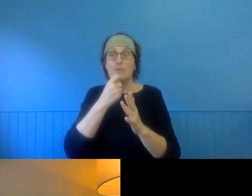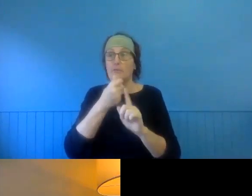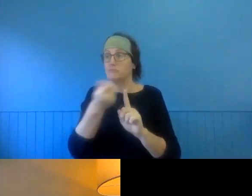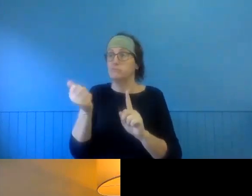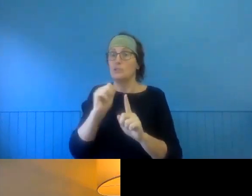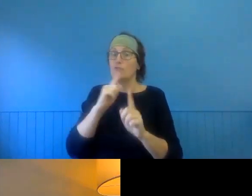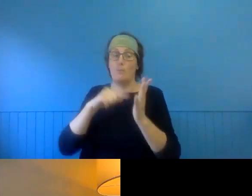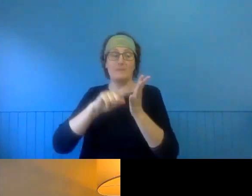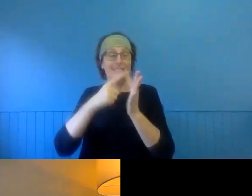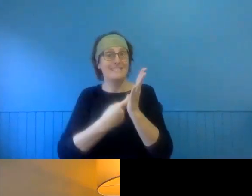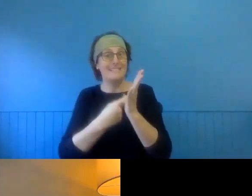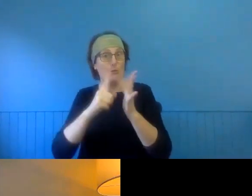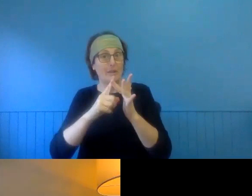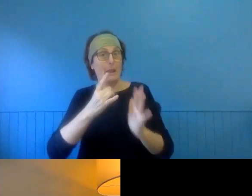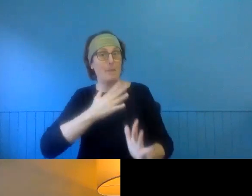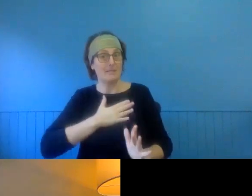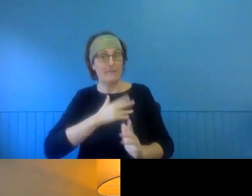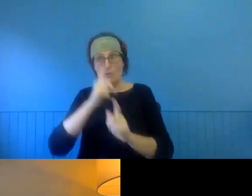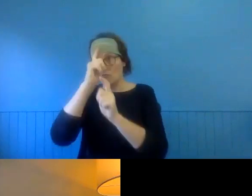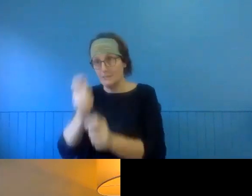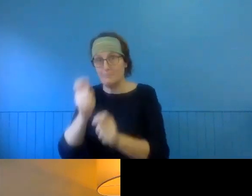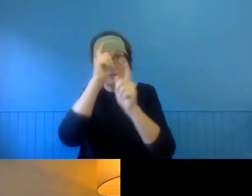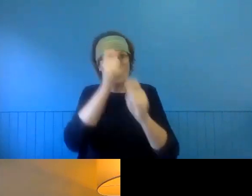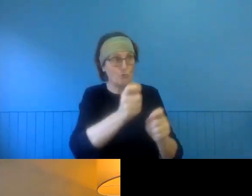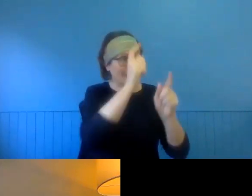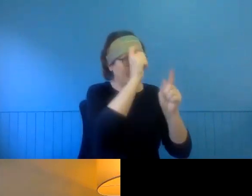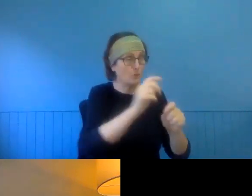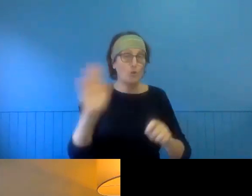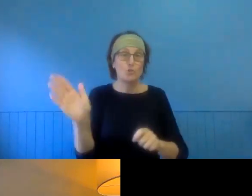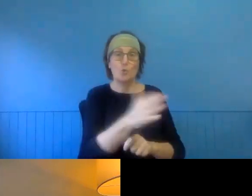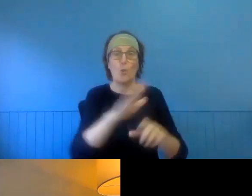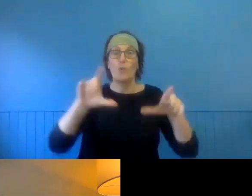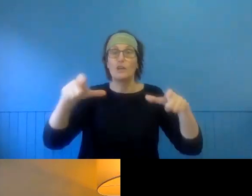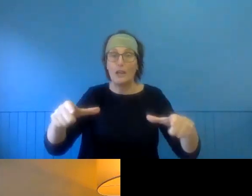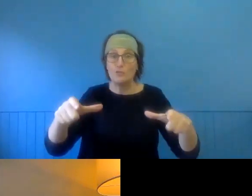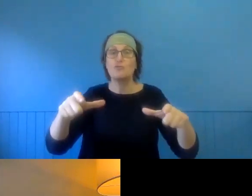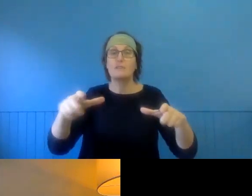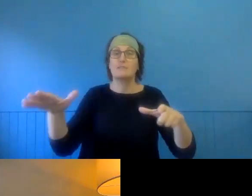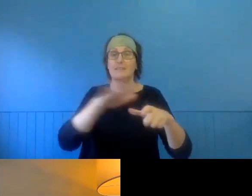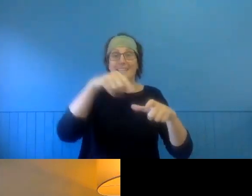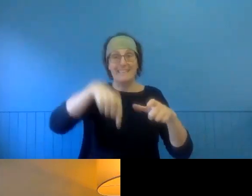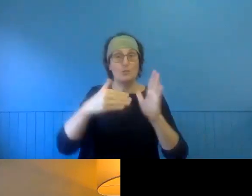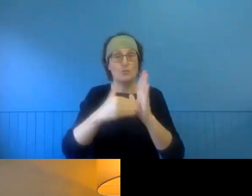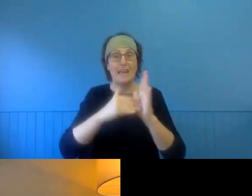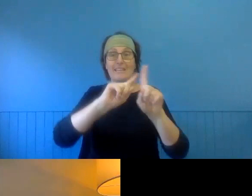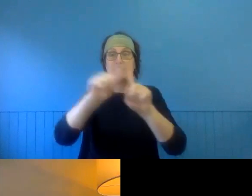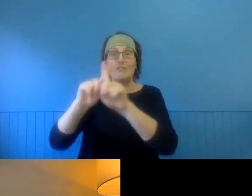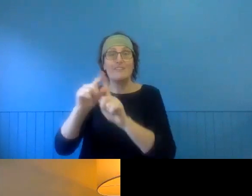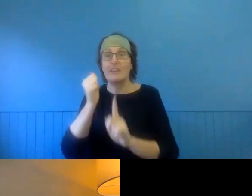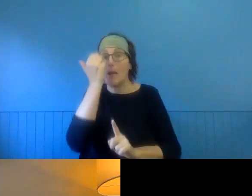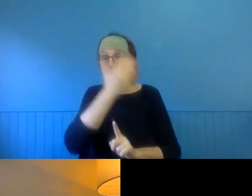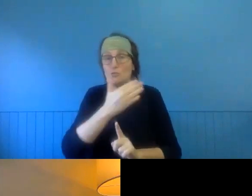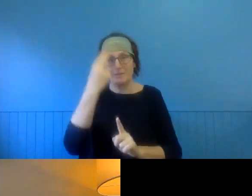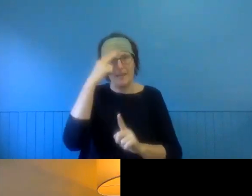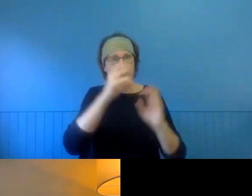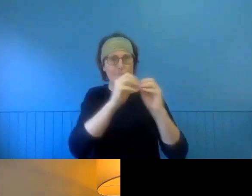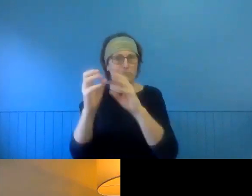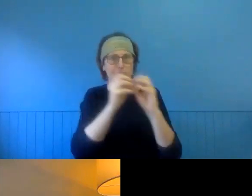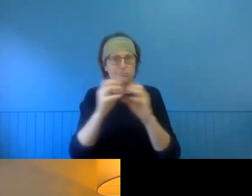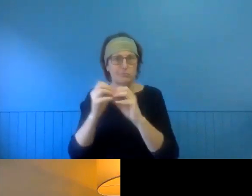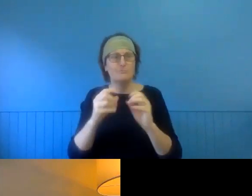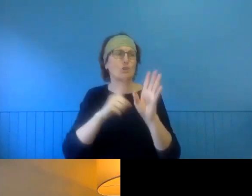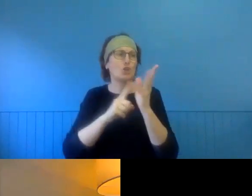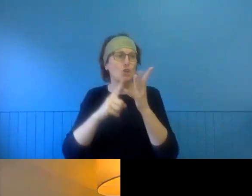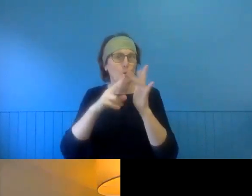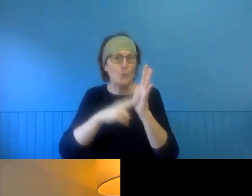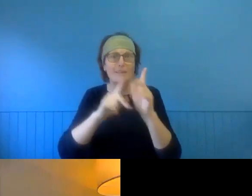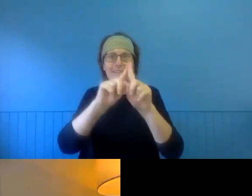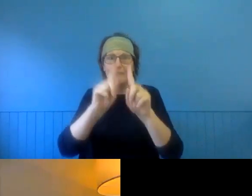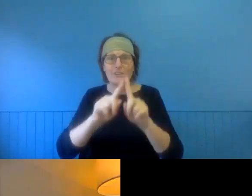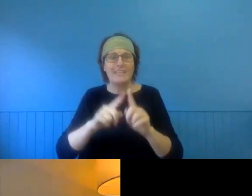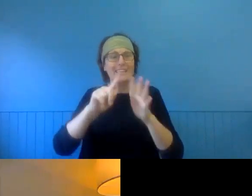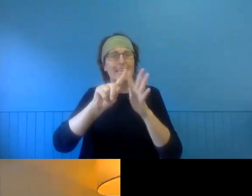and I, send my respects to the countries calling in today... (READS